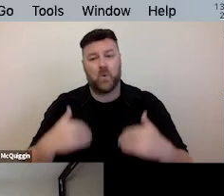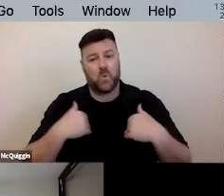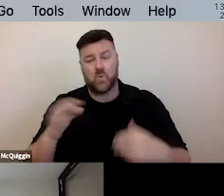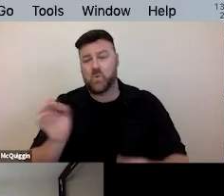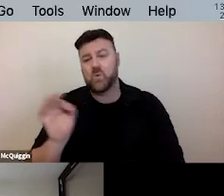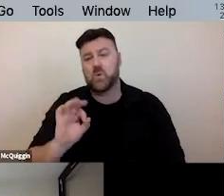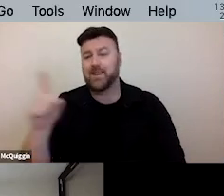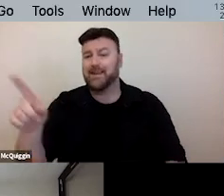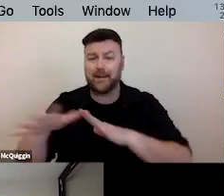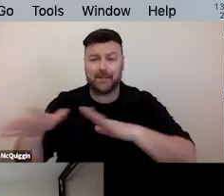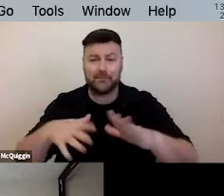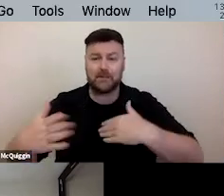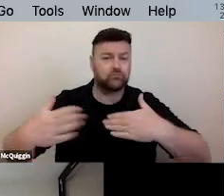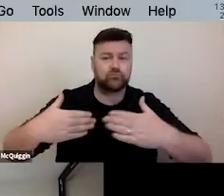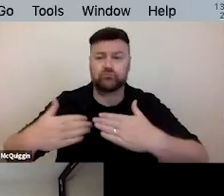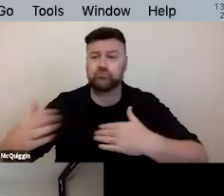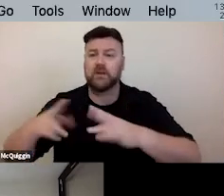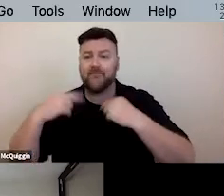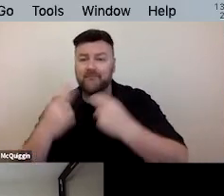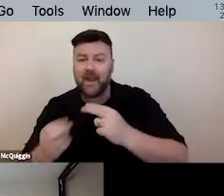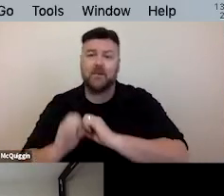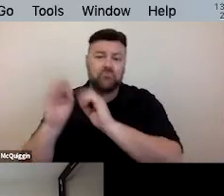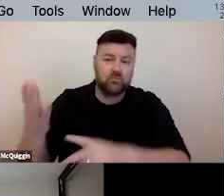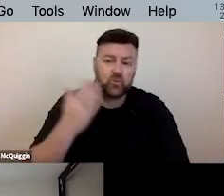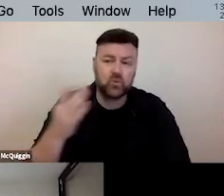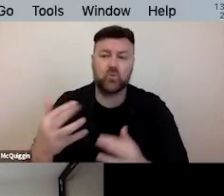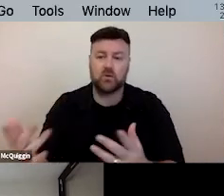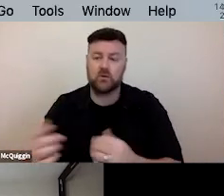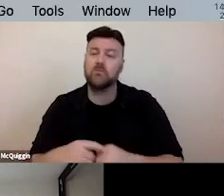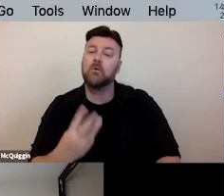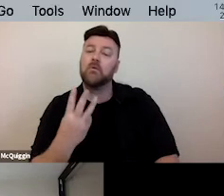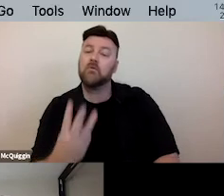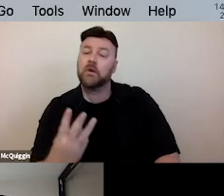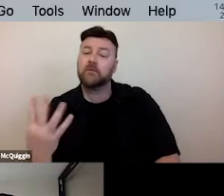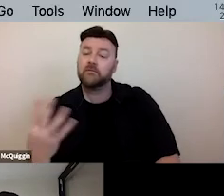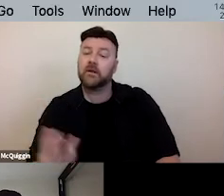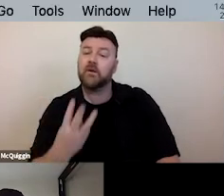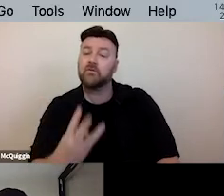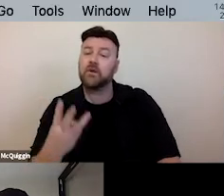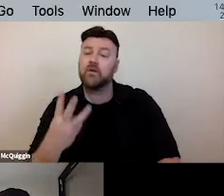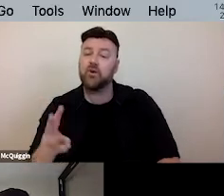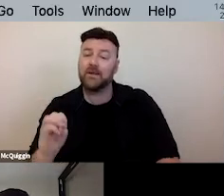family and out the door. But about 3.15, 3.30 in the afternoon,